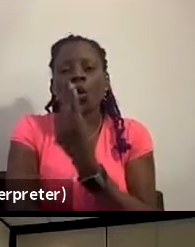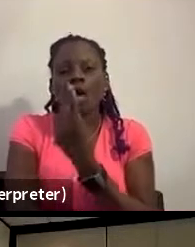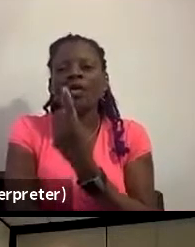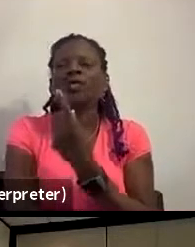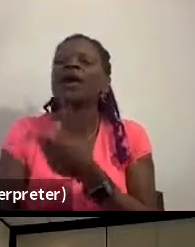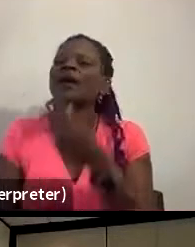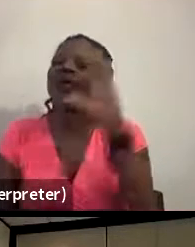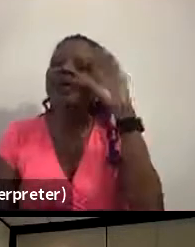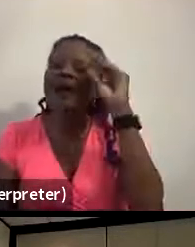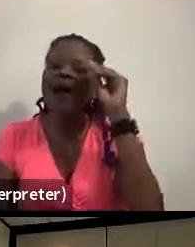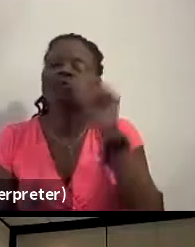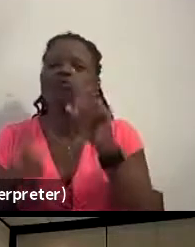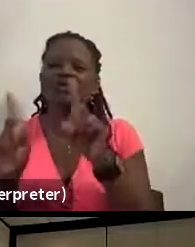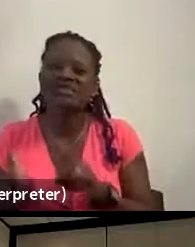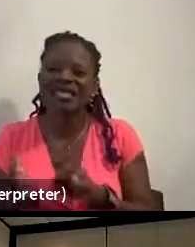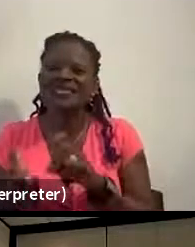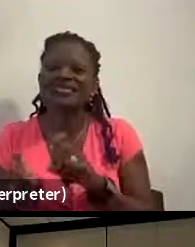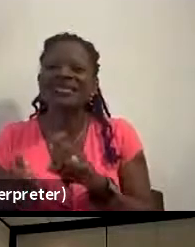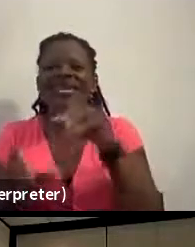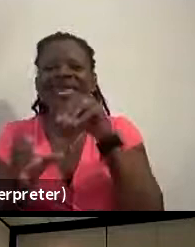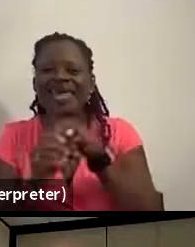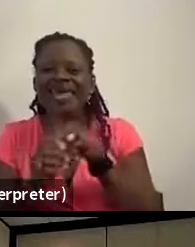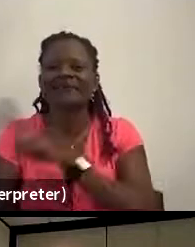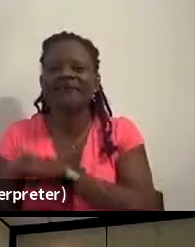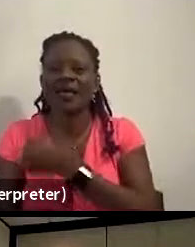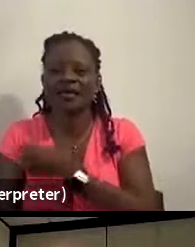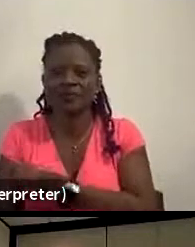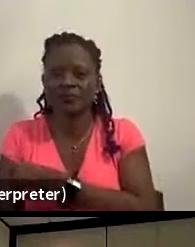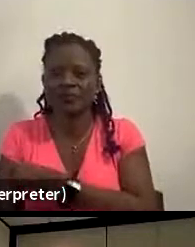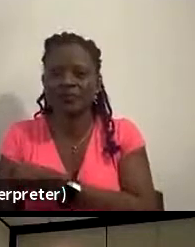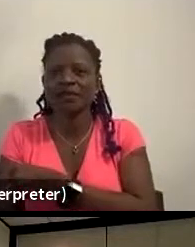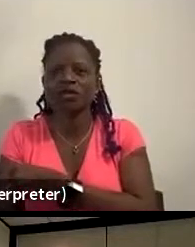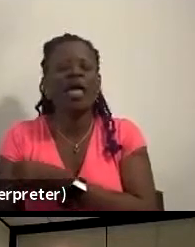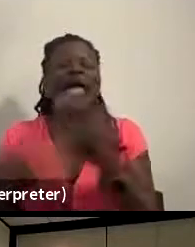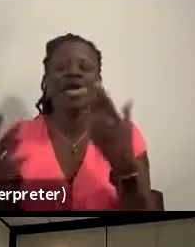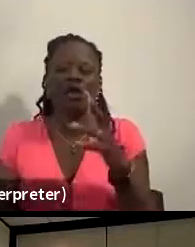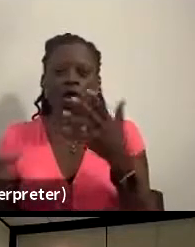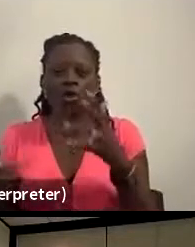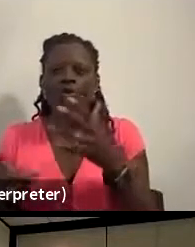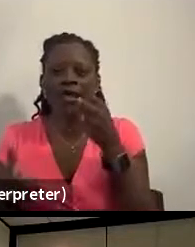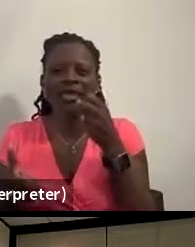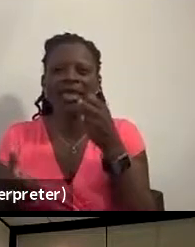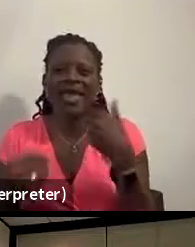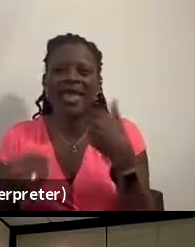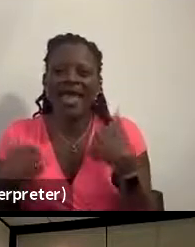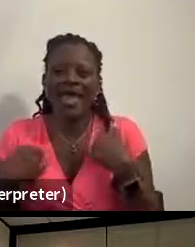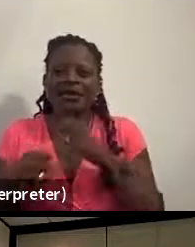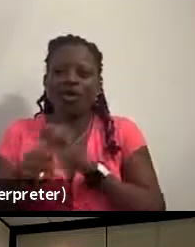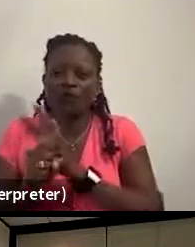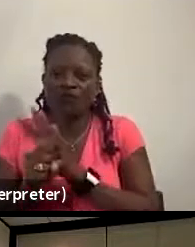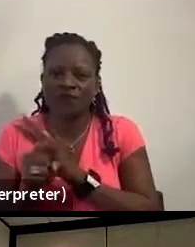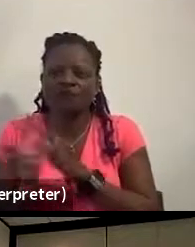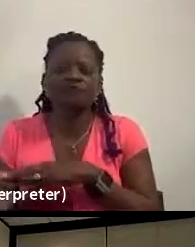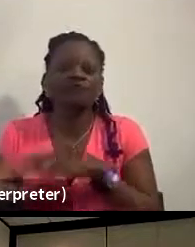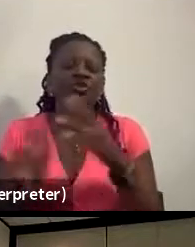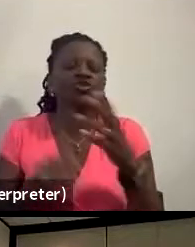So these all of these cases were just cases and.